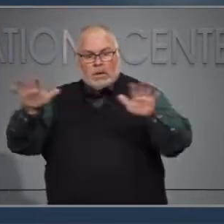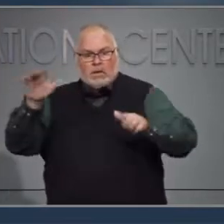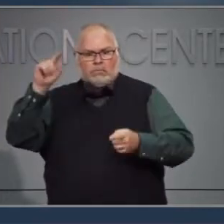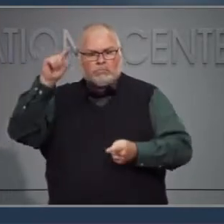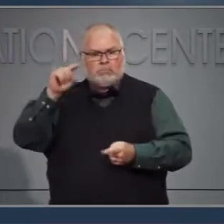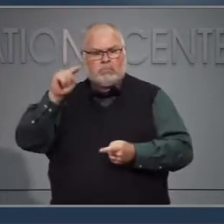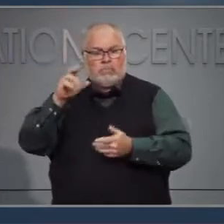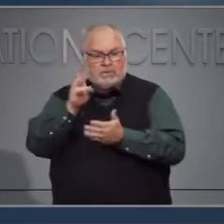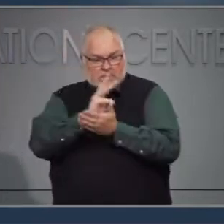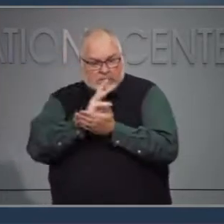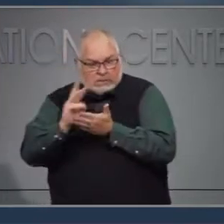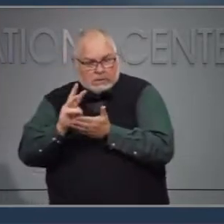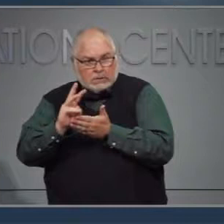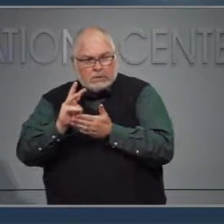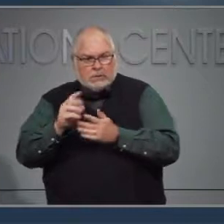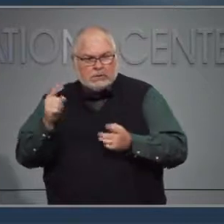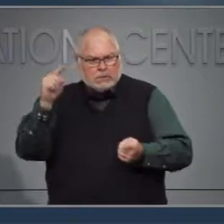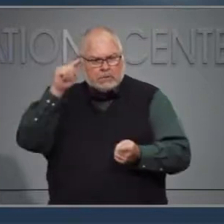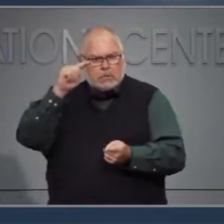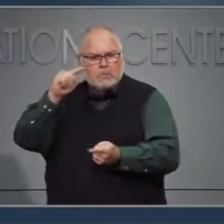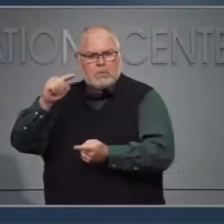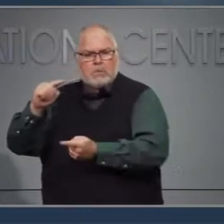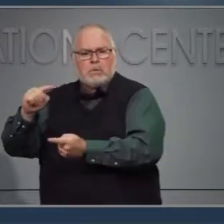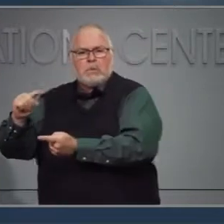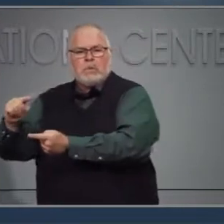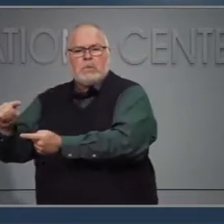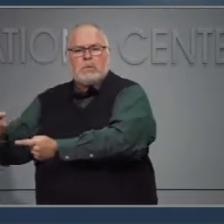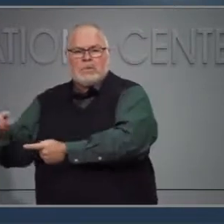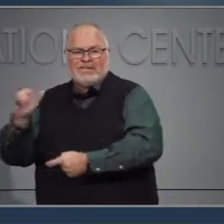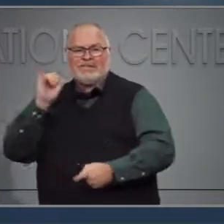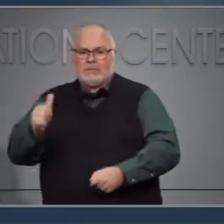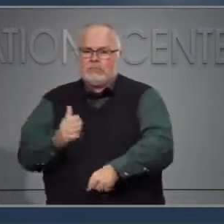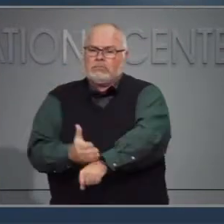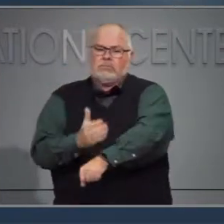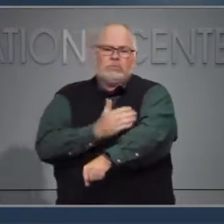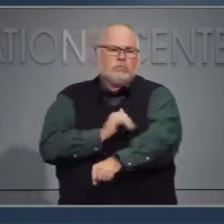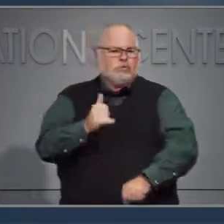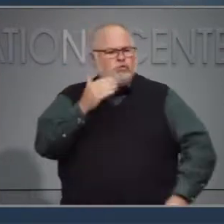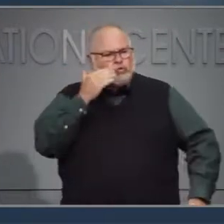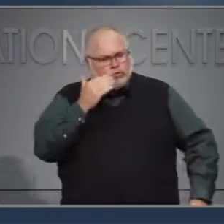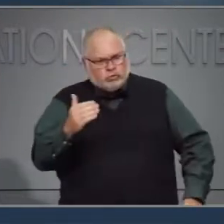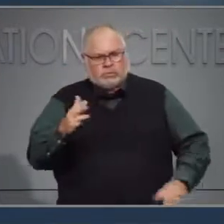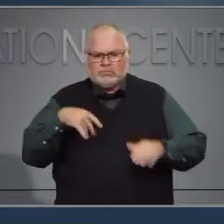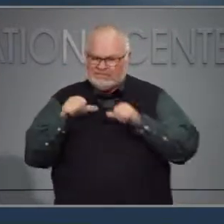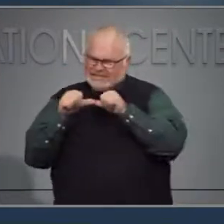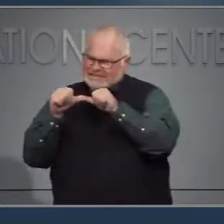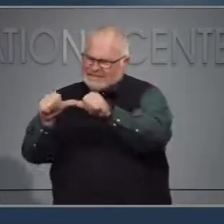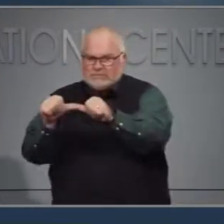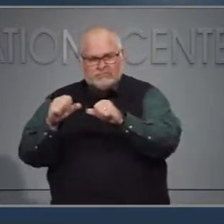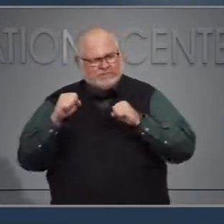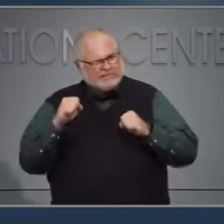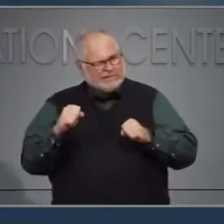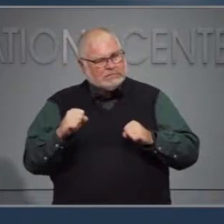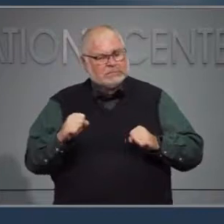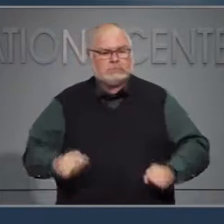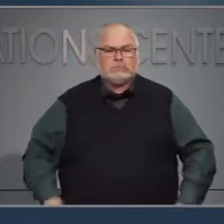YOU CAN SEE LOOKING AT T ALIGN THE PERCENT OF OUTBREAKS LASTING LONGER THAN SIX WEEKS HAS FALLEN SIGNIFICANTLY.